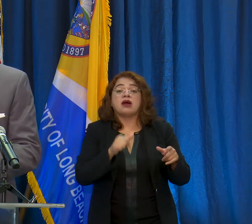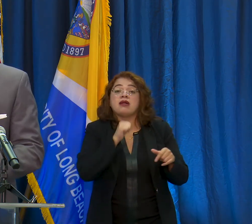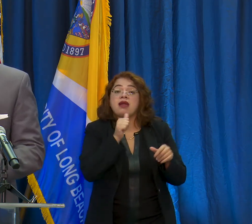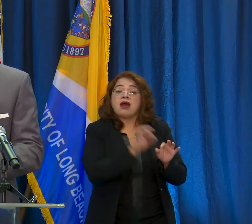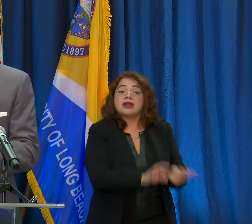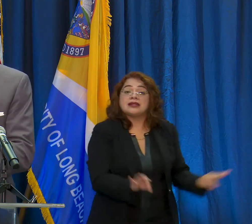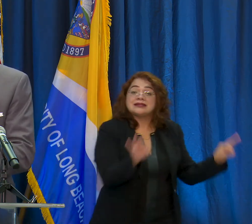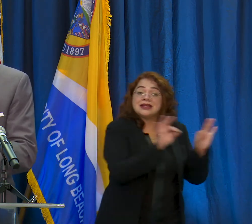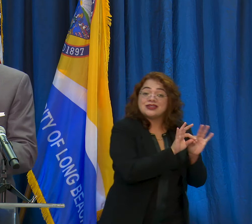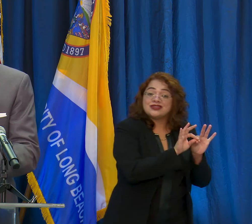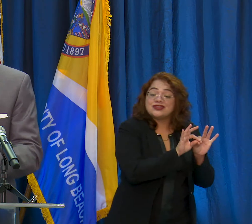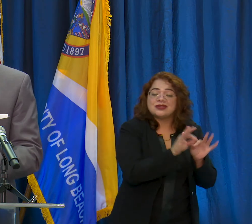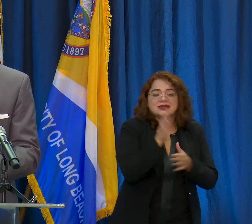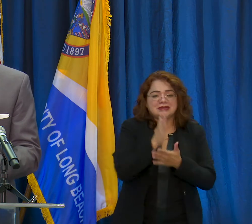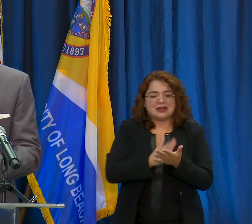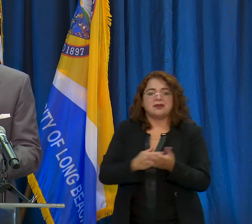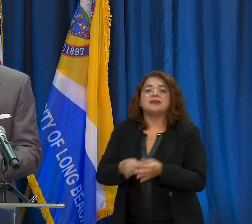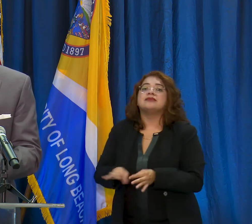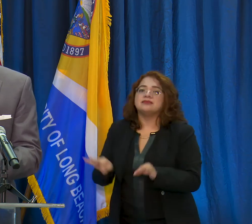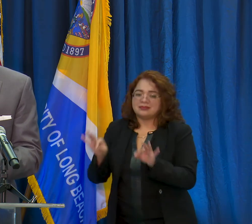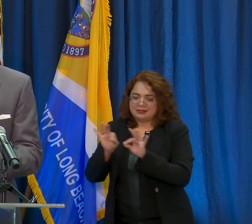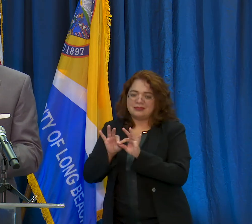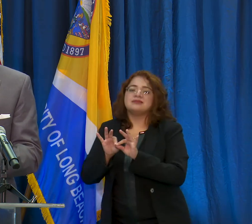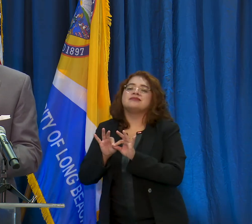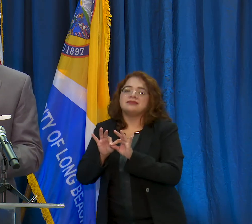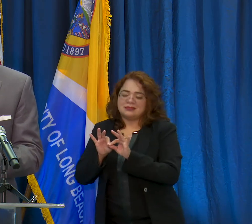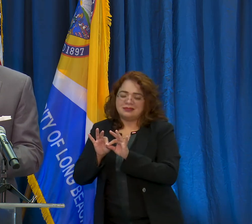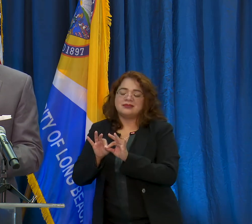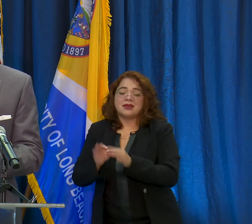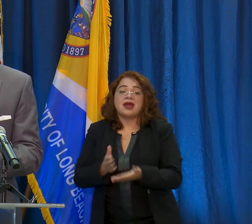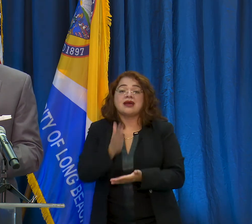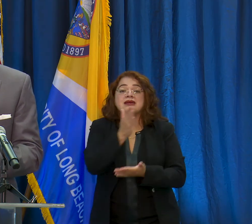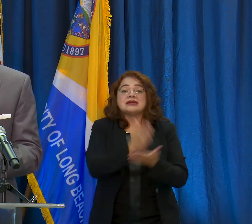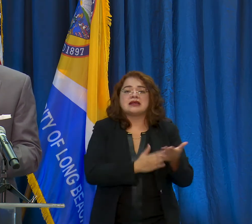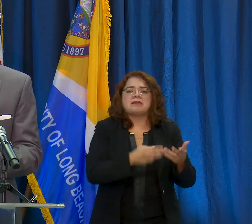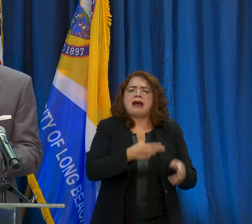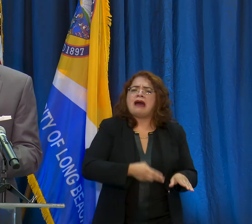and were hit harder than others, some are high contact